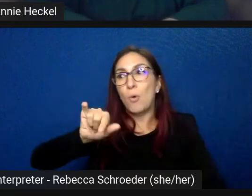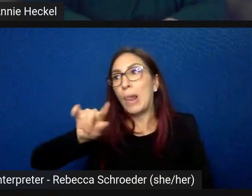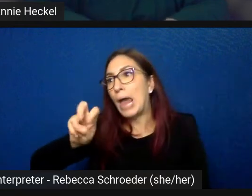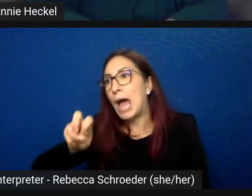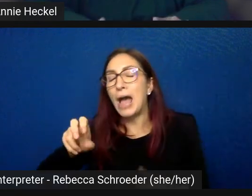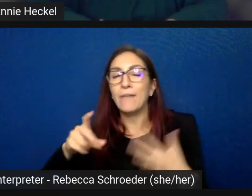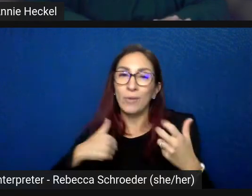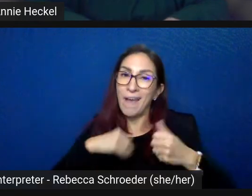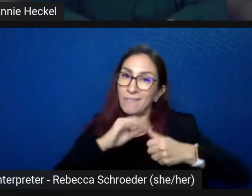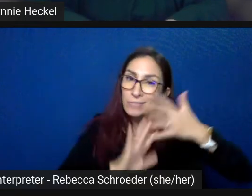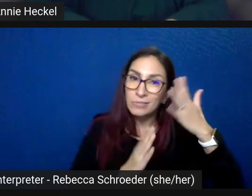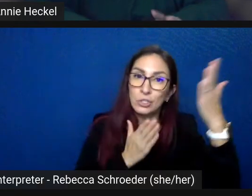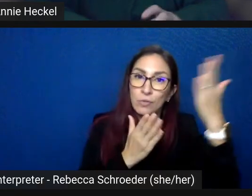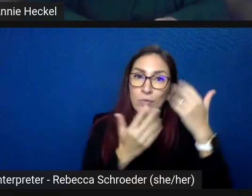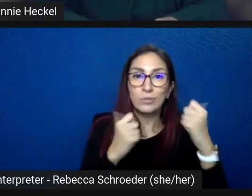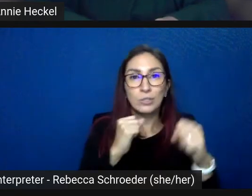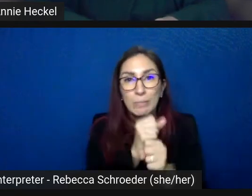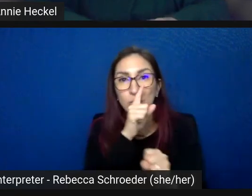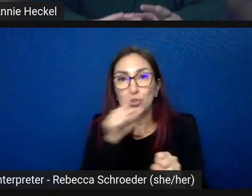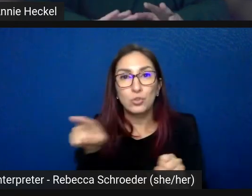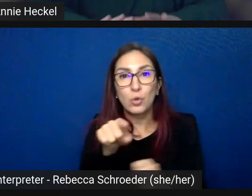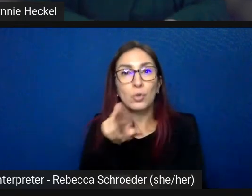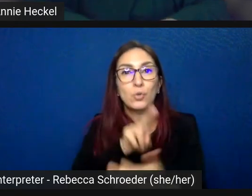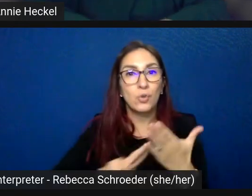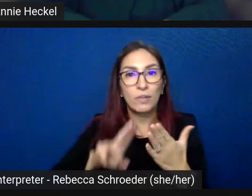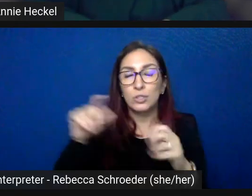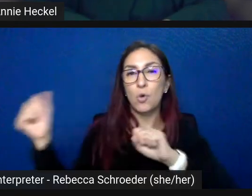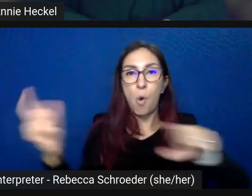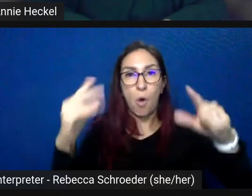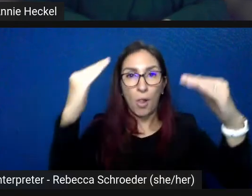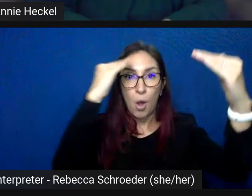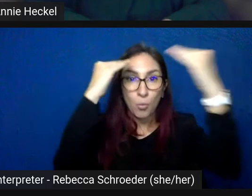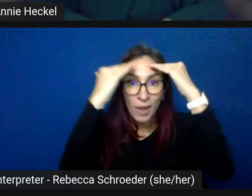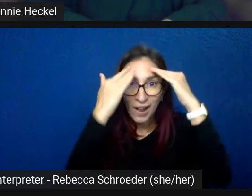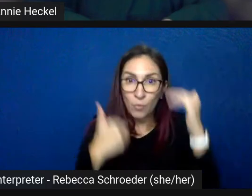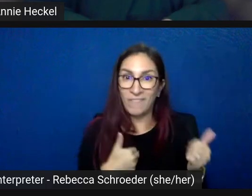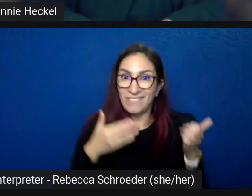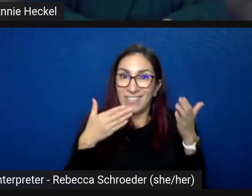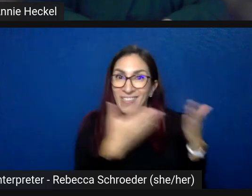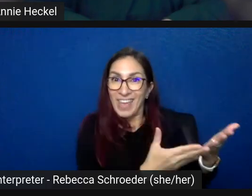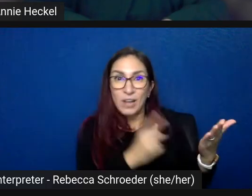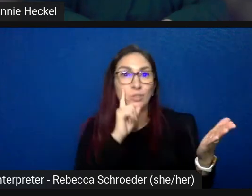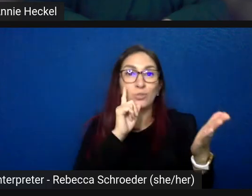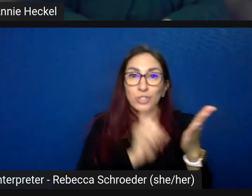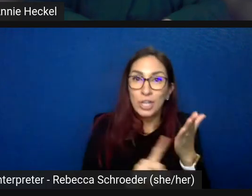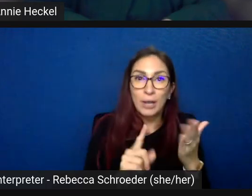at the university is aware of. Realistically, it doesn't always happen because there is